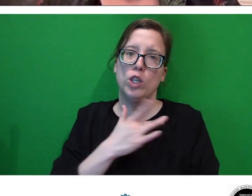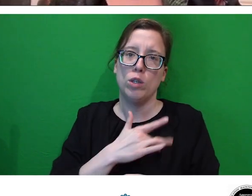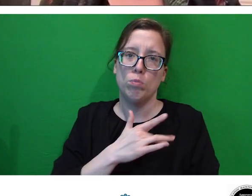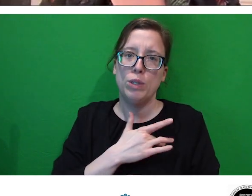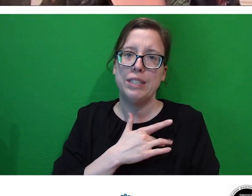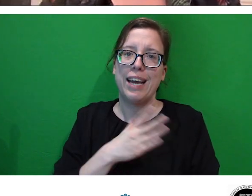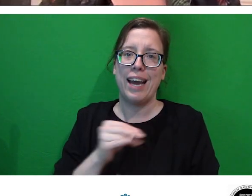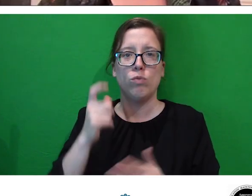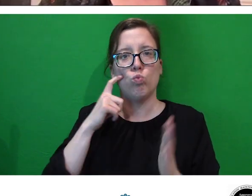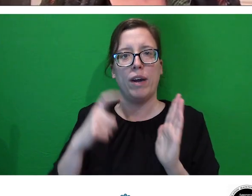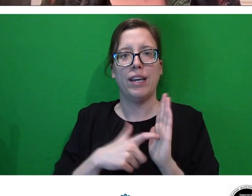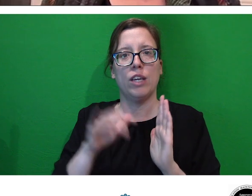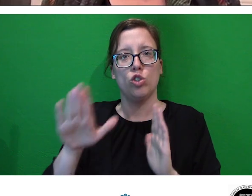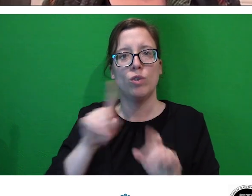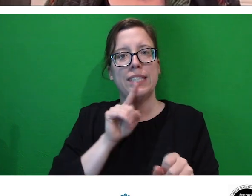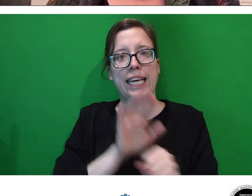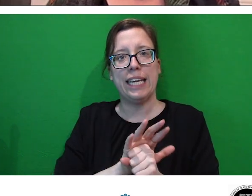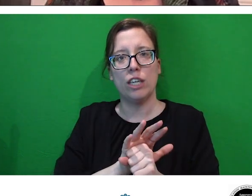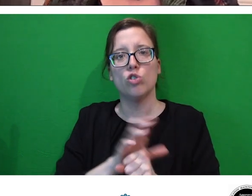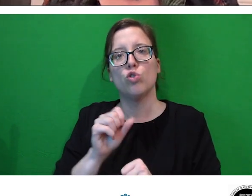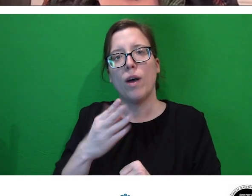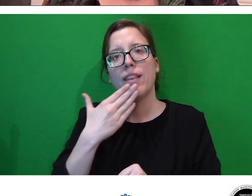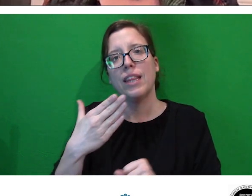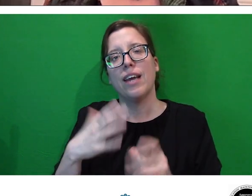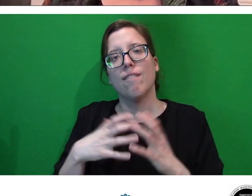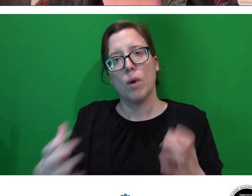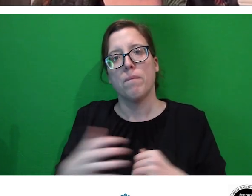the kiddos, and what you do, and you want to learn, and